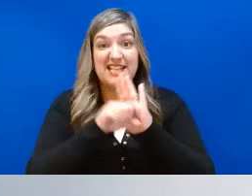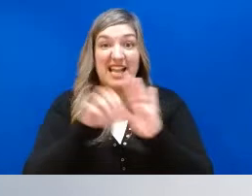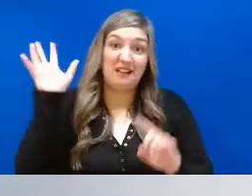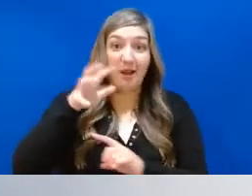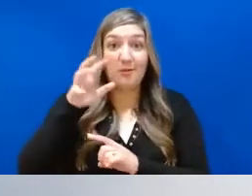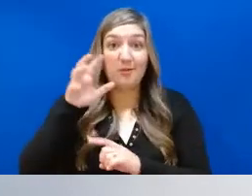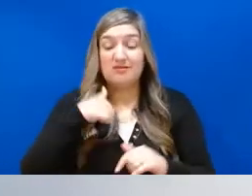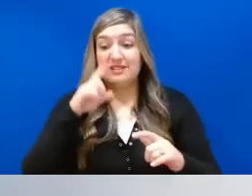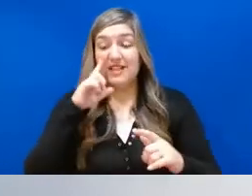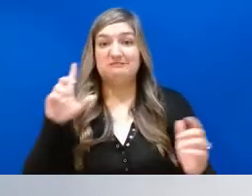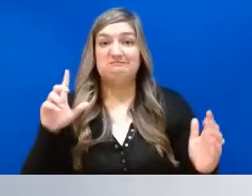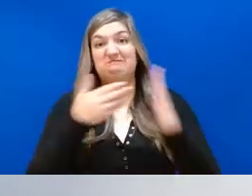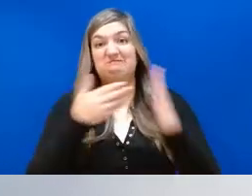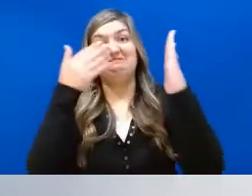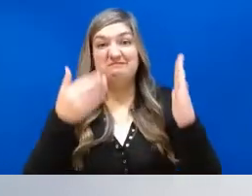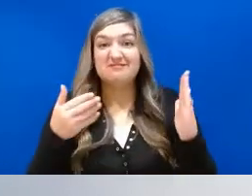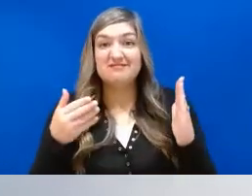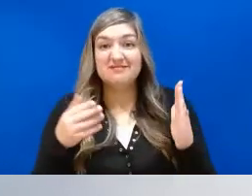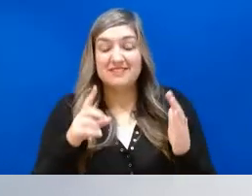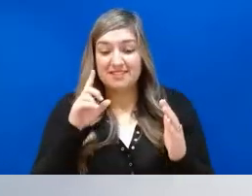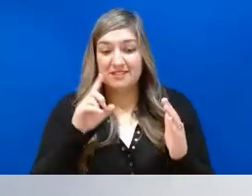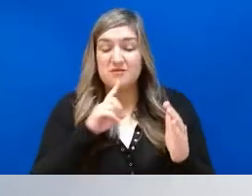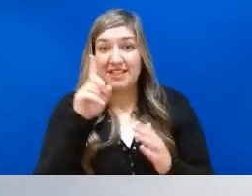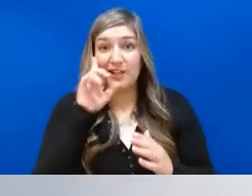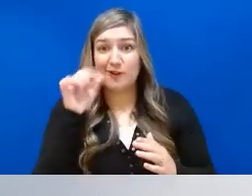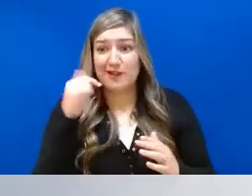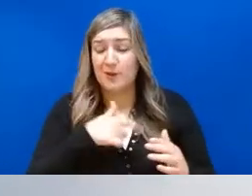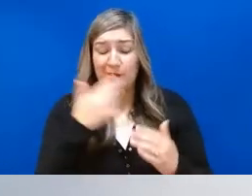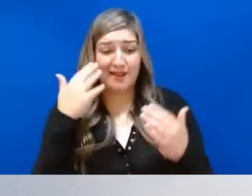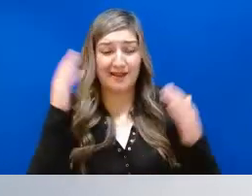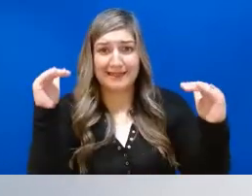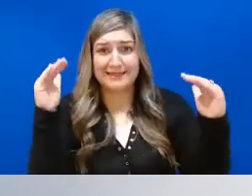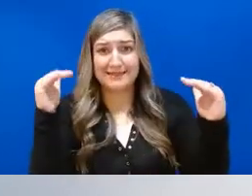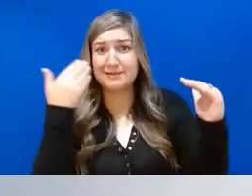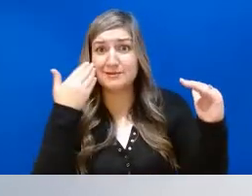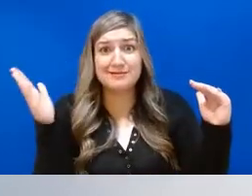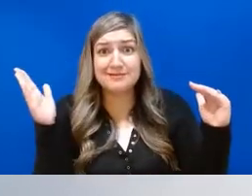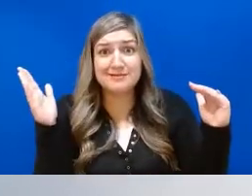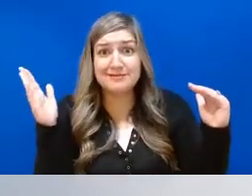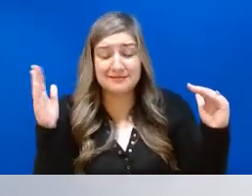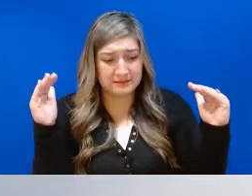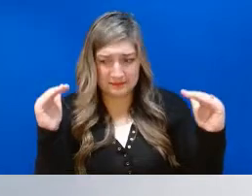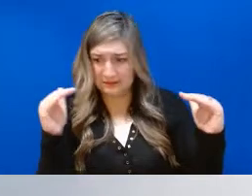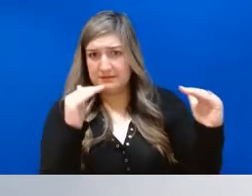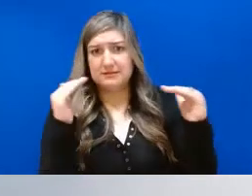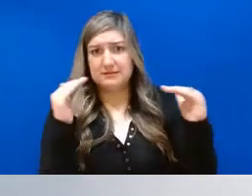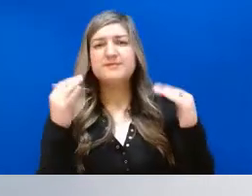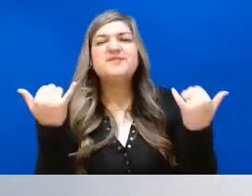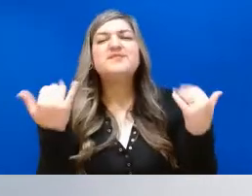of unpredictability. Let's do a little exercise here, too. Losing ourselves.